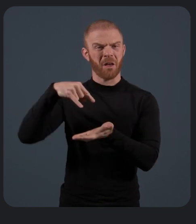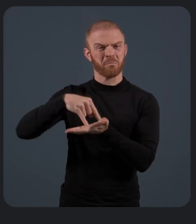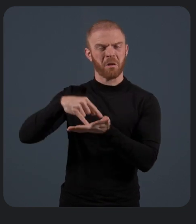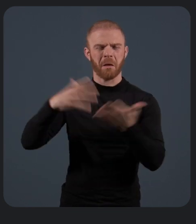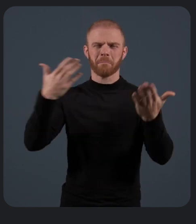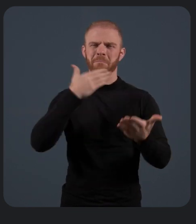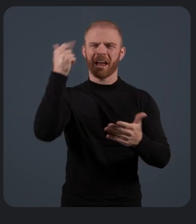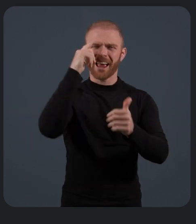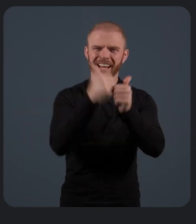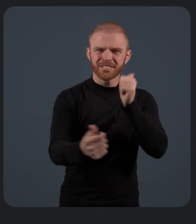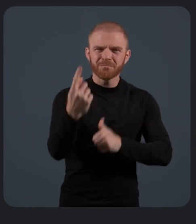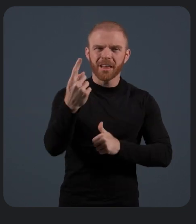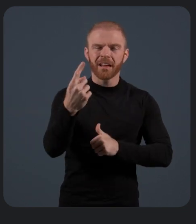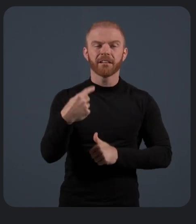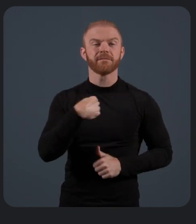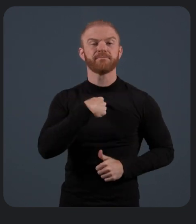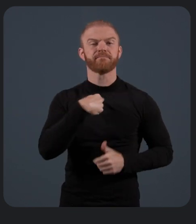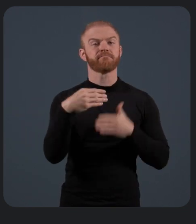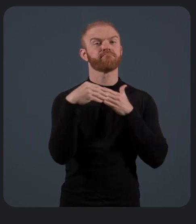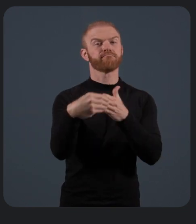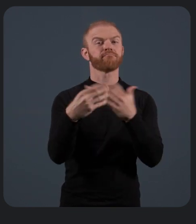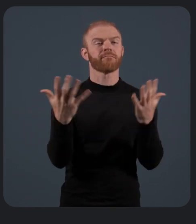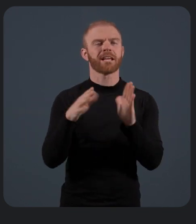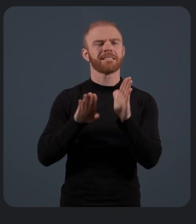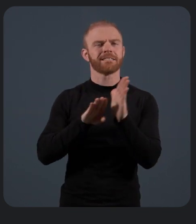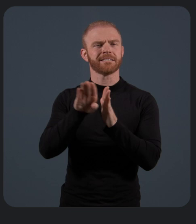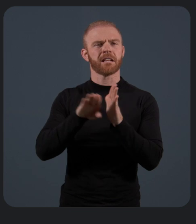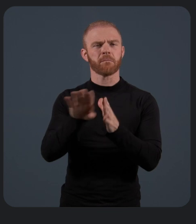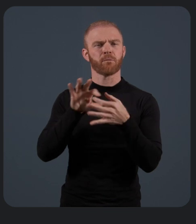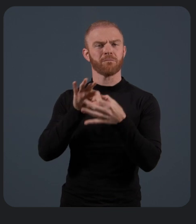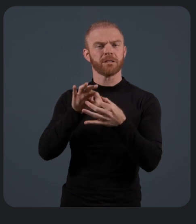for everyone. I lead developer relations for Android